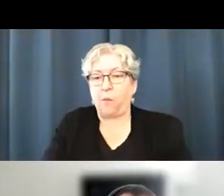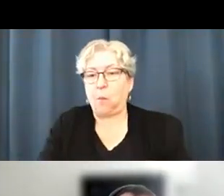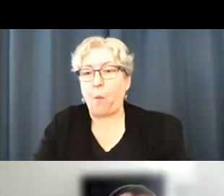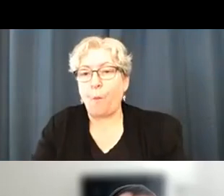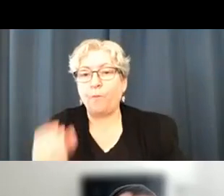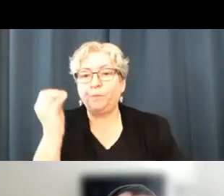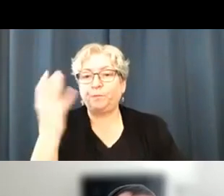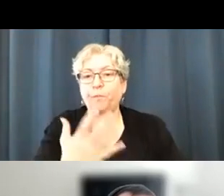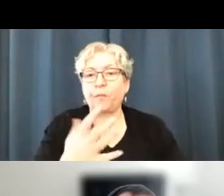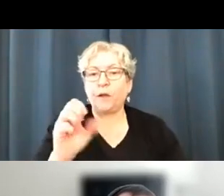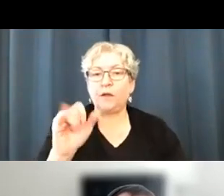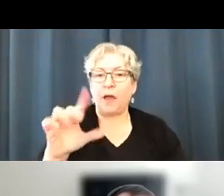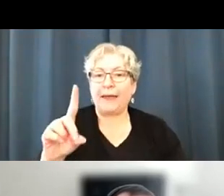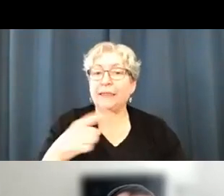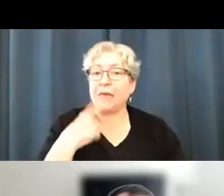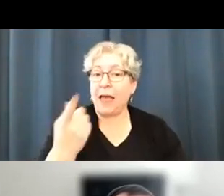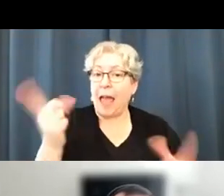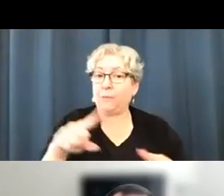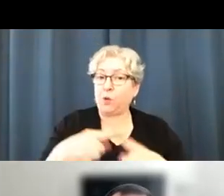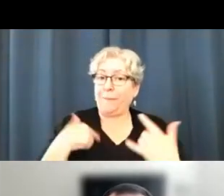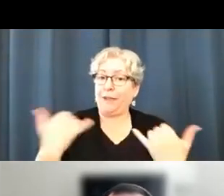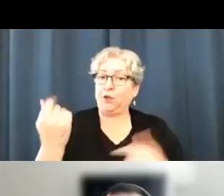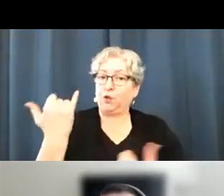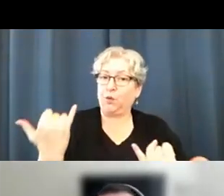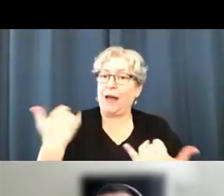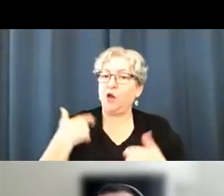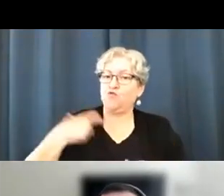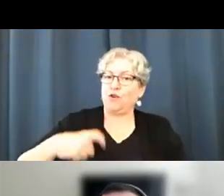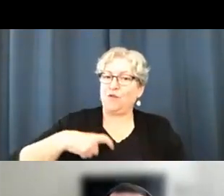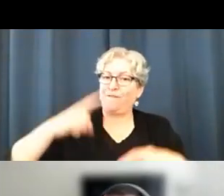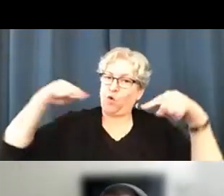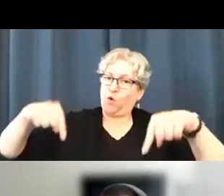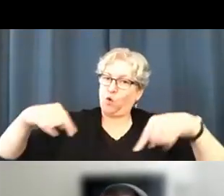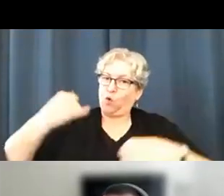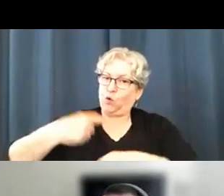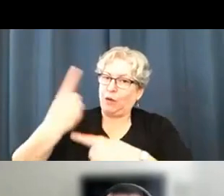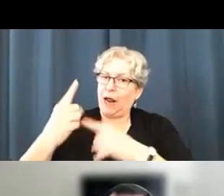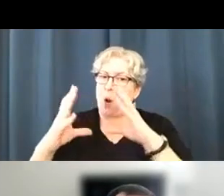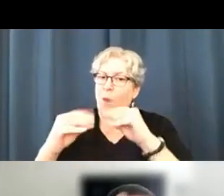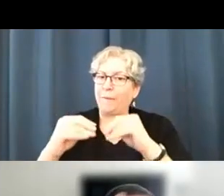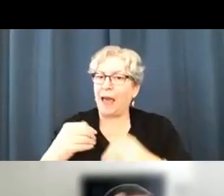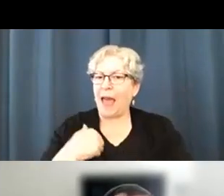I did encountered this this afternoon when I was registering for this webinar. There was this combo box for the state,